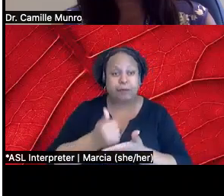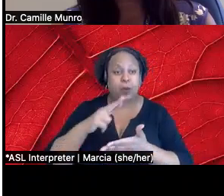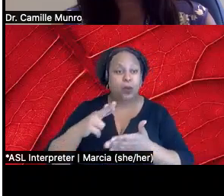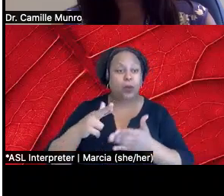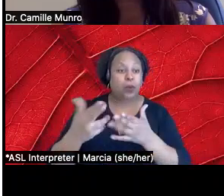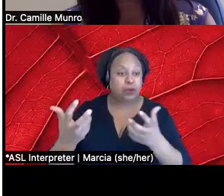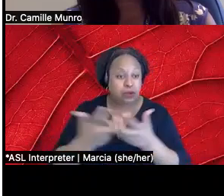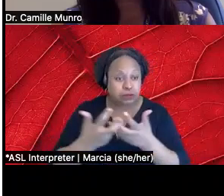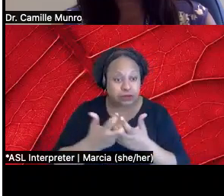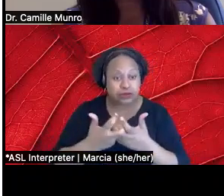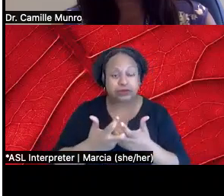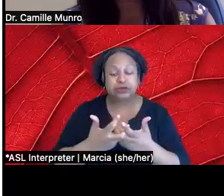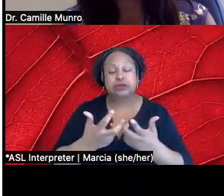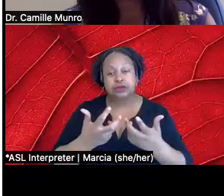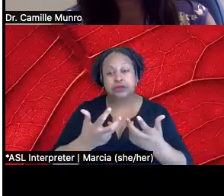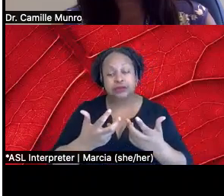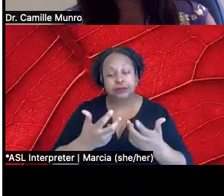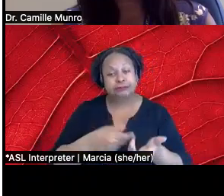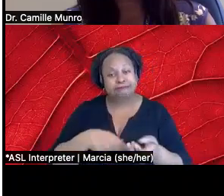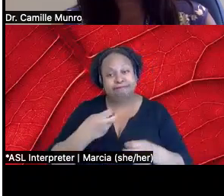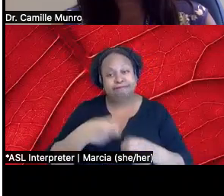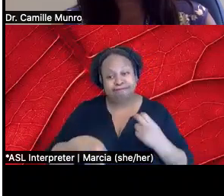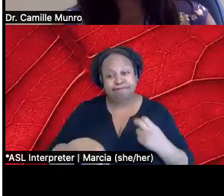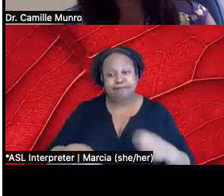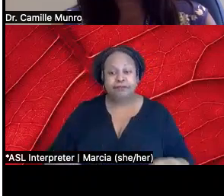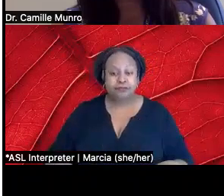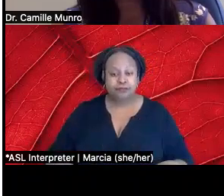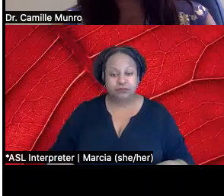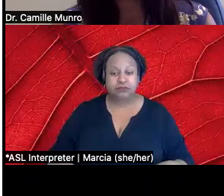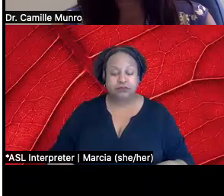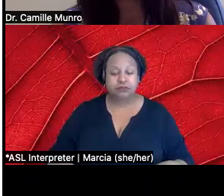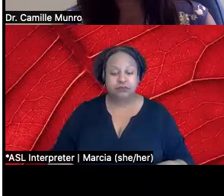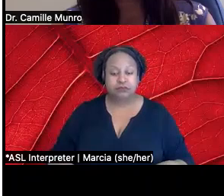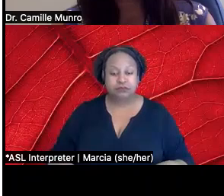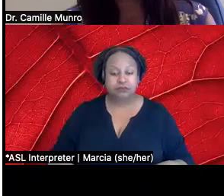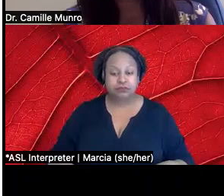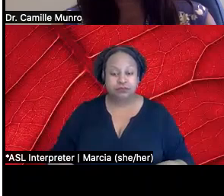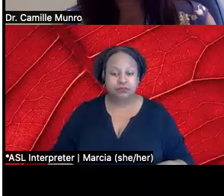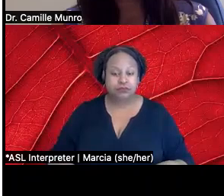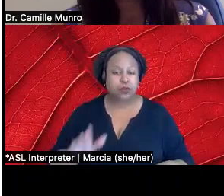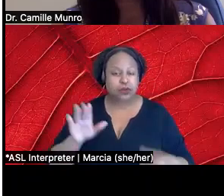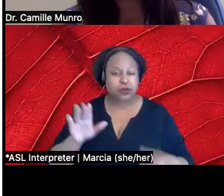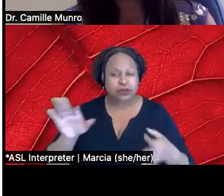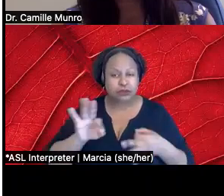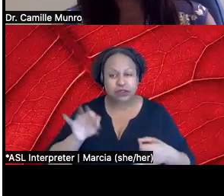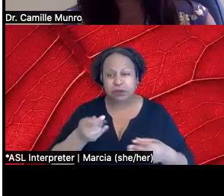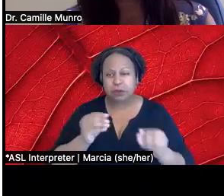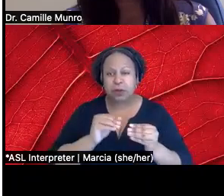I will touch a bit on those after, actually next slide.